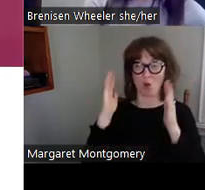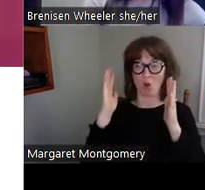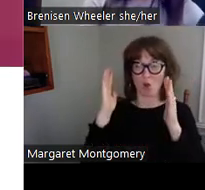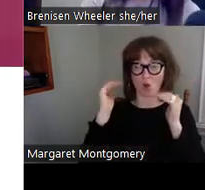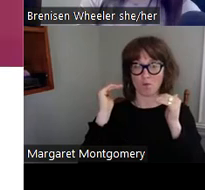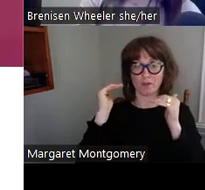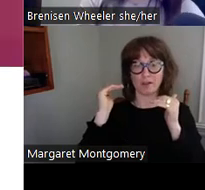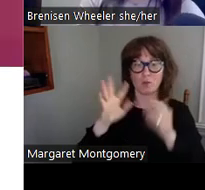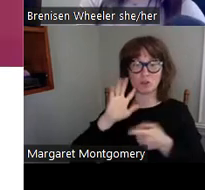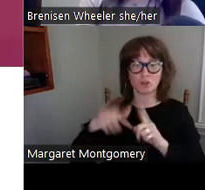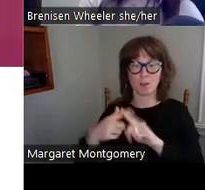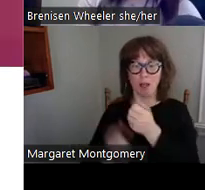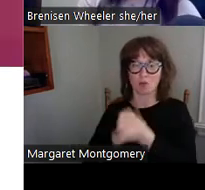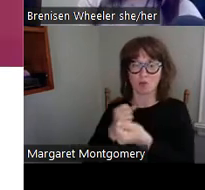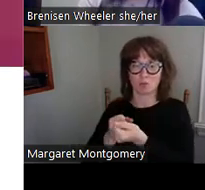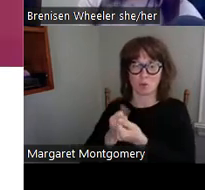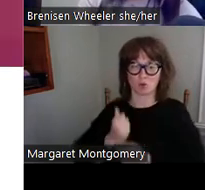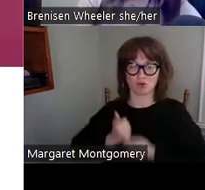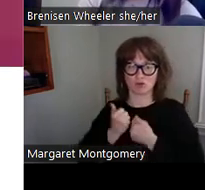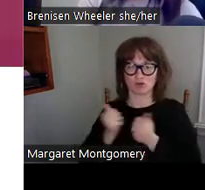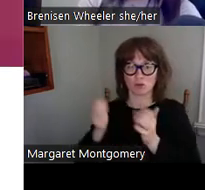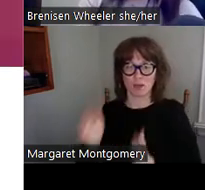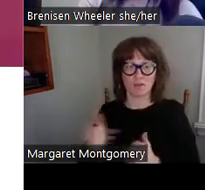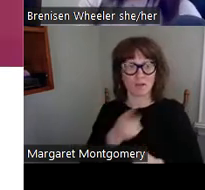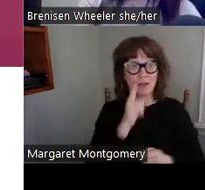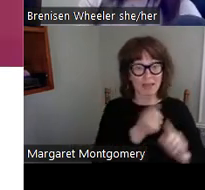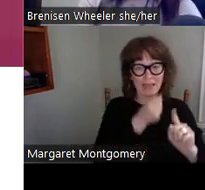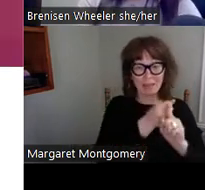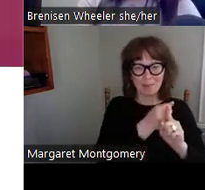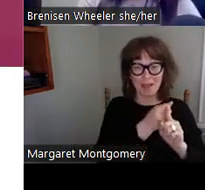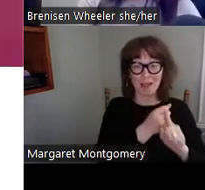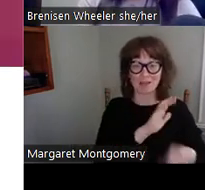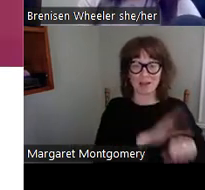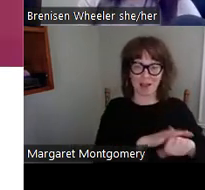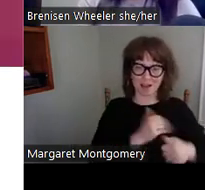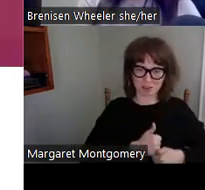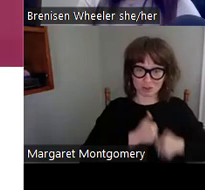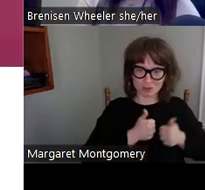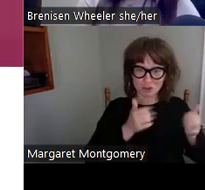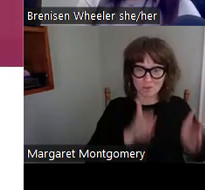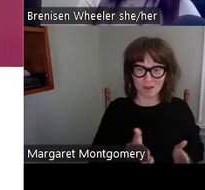survivors. so the impact of domestic violence on a survivor is something you Can think of